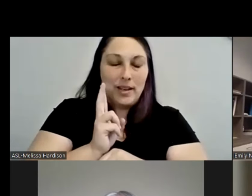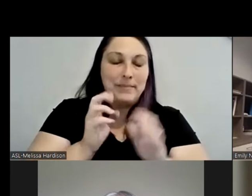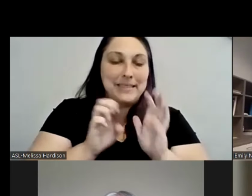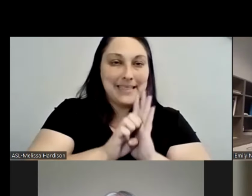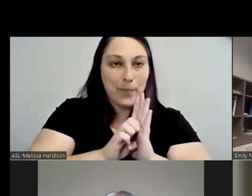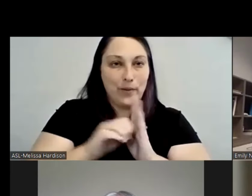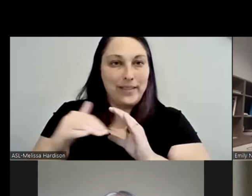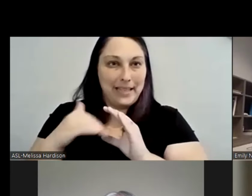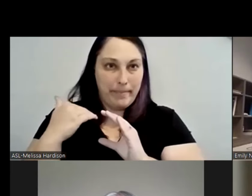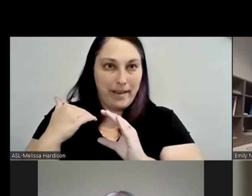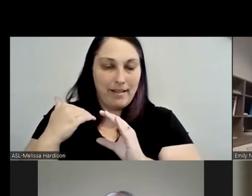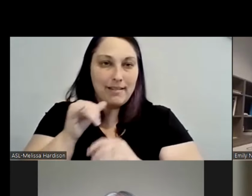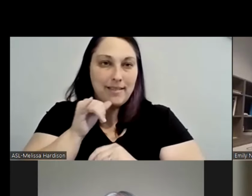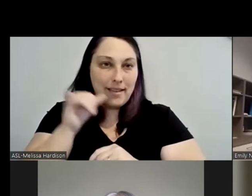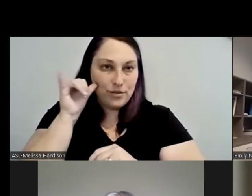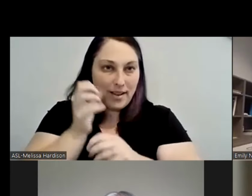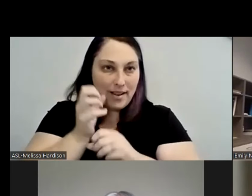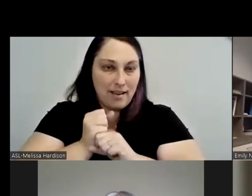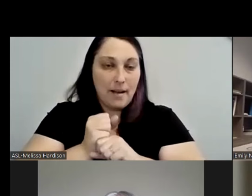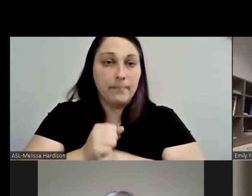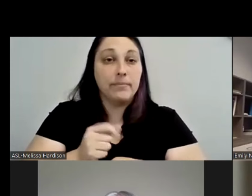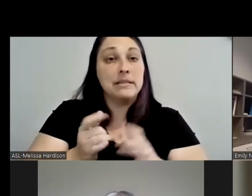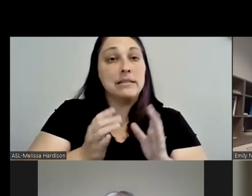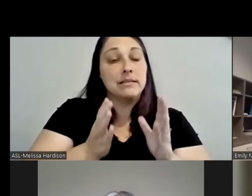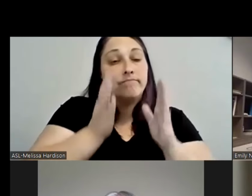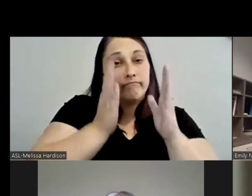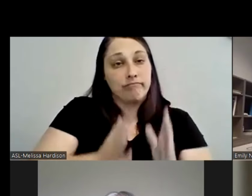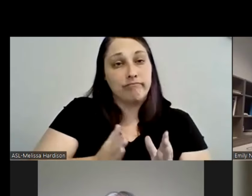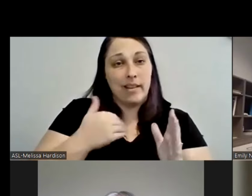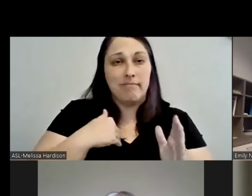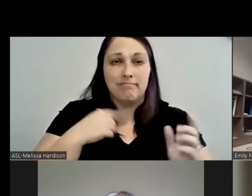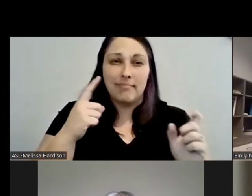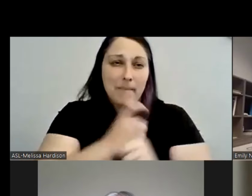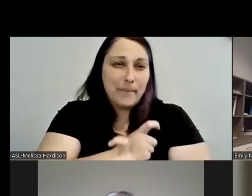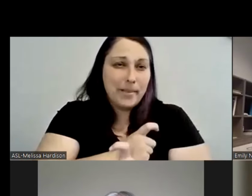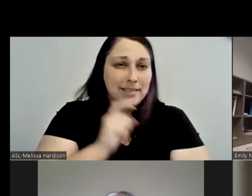One is to remove fall hazards for example. If you go into a lot of homes, you can see throw rugs.